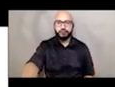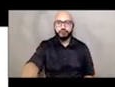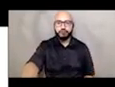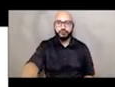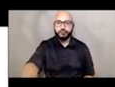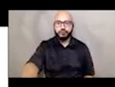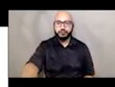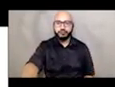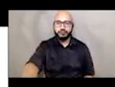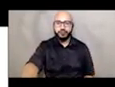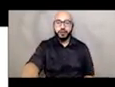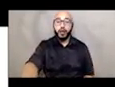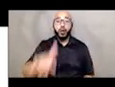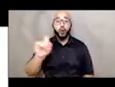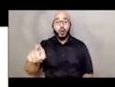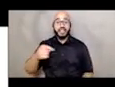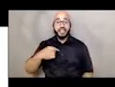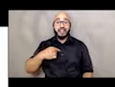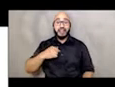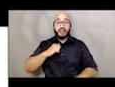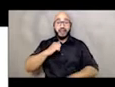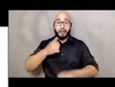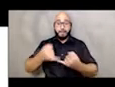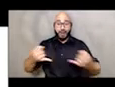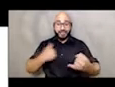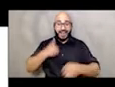the boundaries I set are effective to reduce my stress.